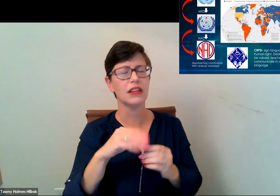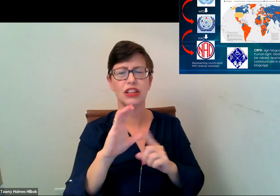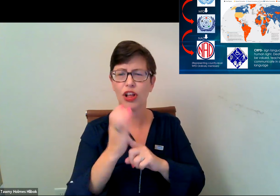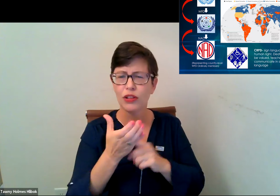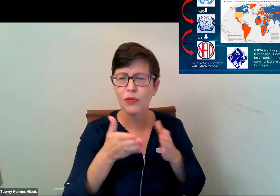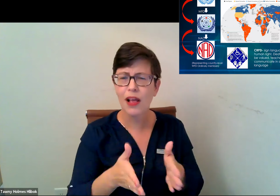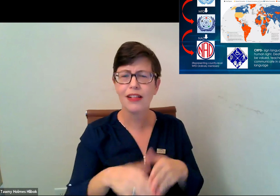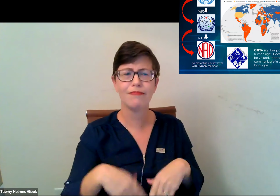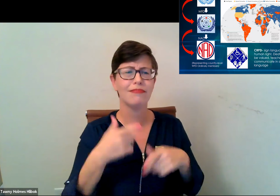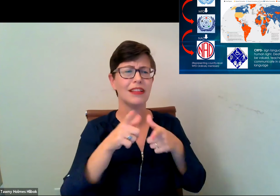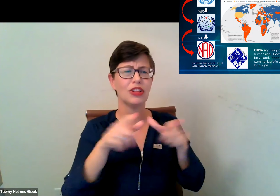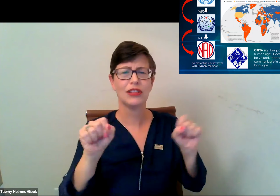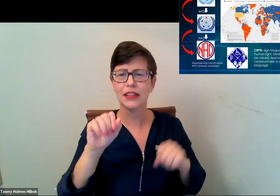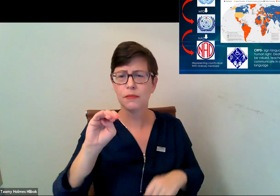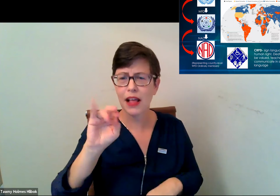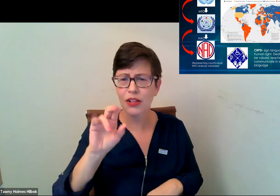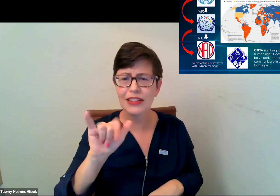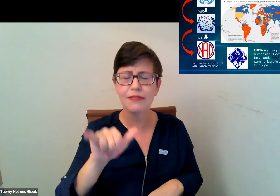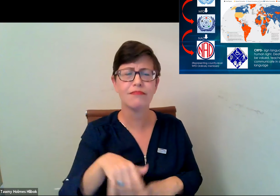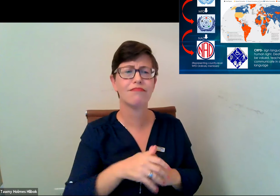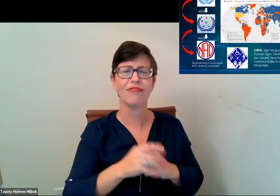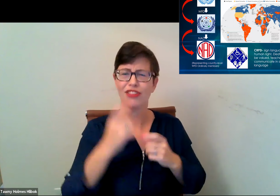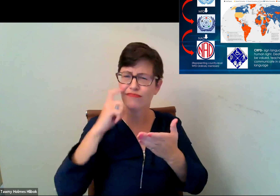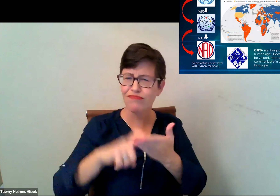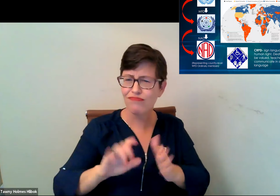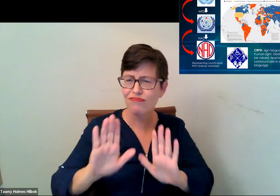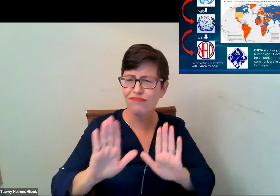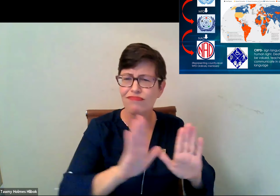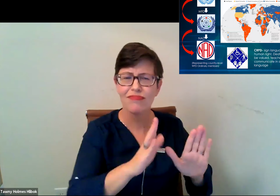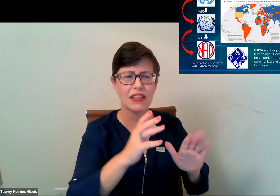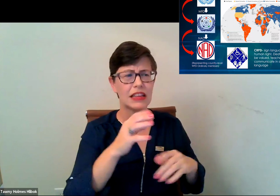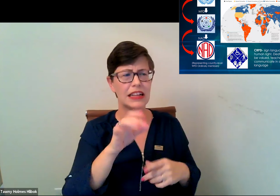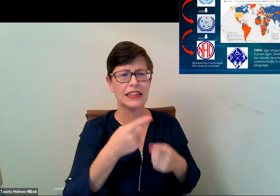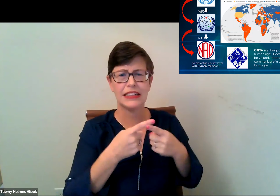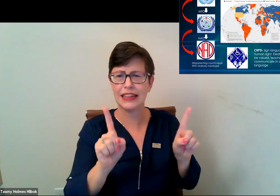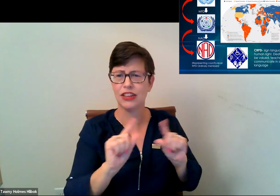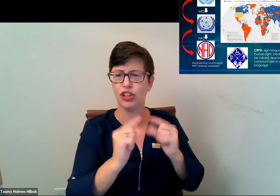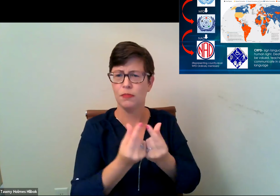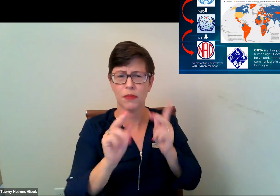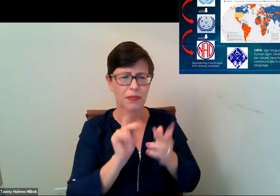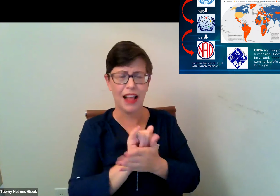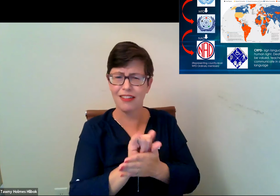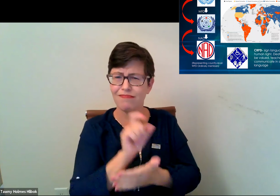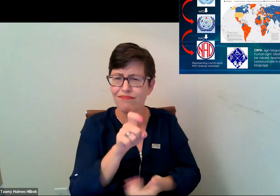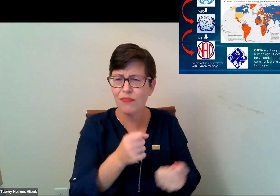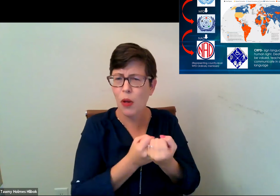focuses on people with disabilities in a cultural way it focuses on our linguistic modalities and milestones.